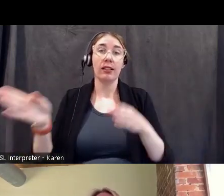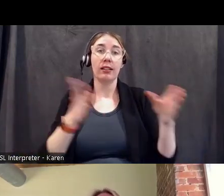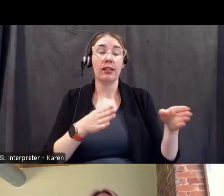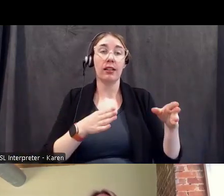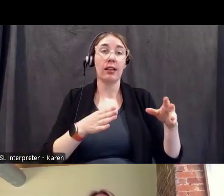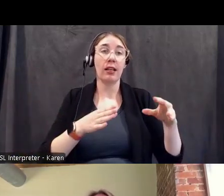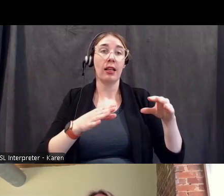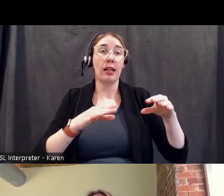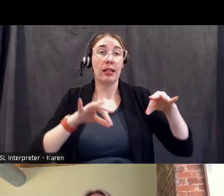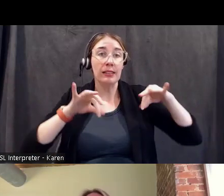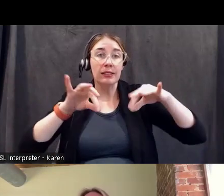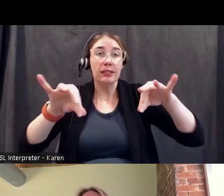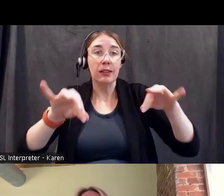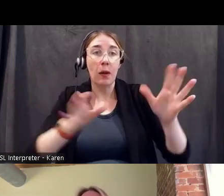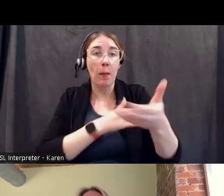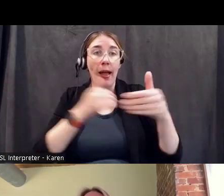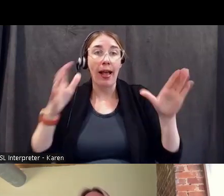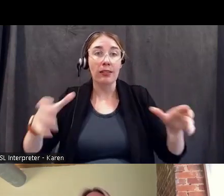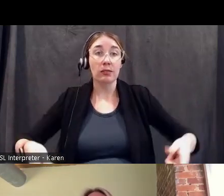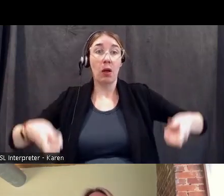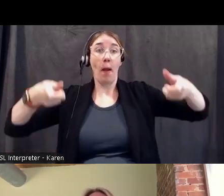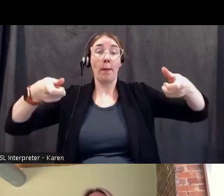This one is really nice because it's got some wheels on it, you can move it around,